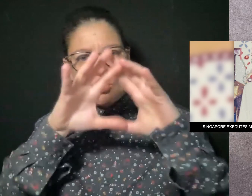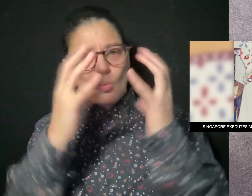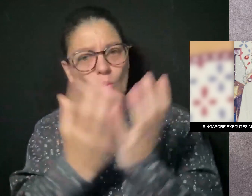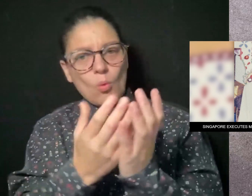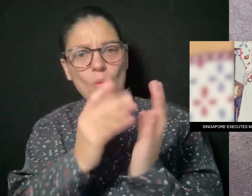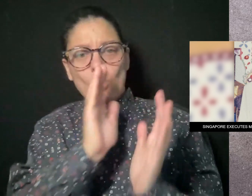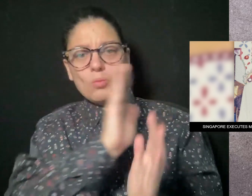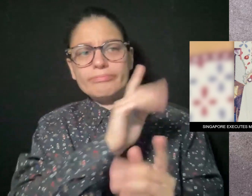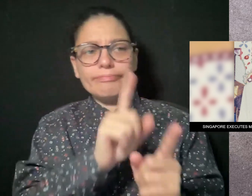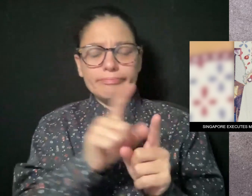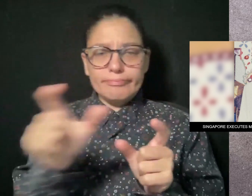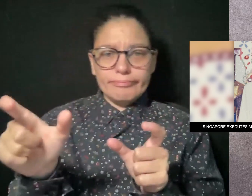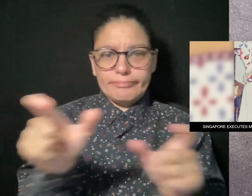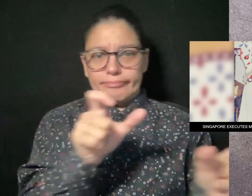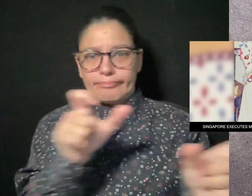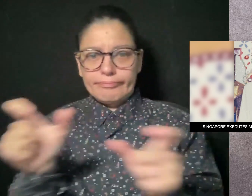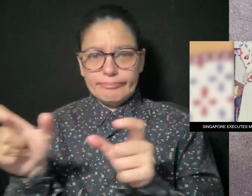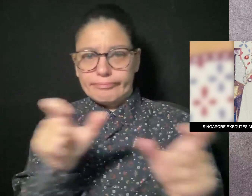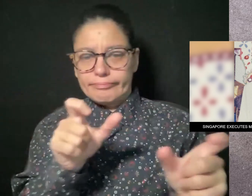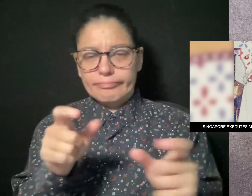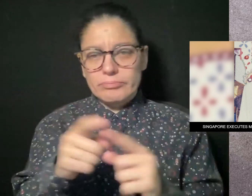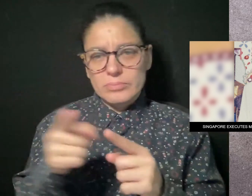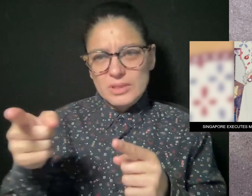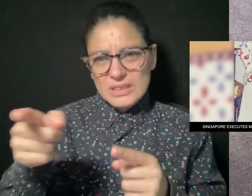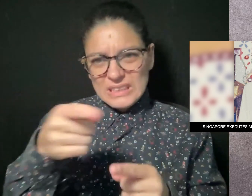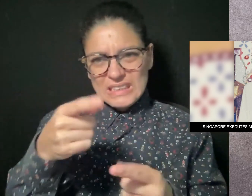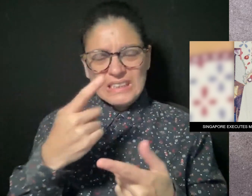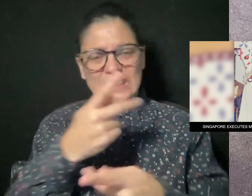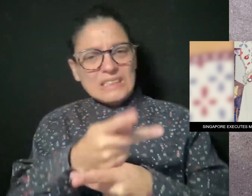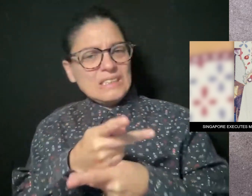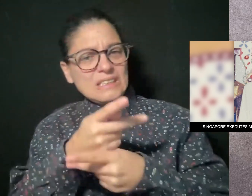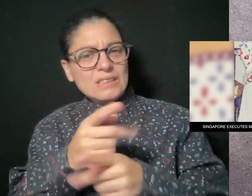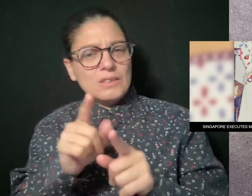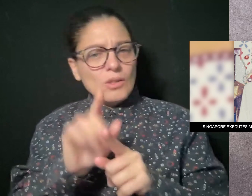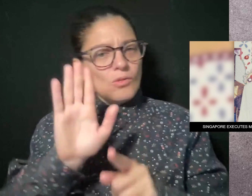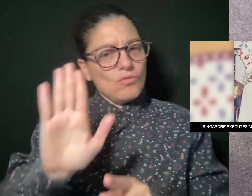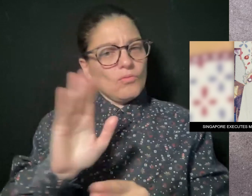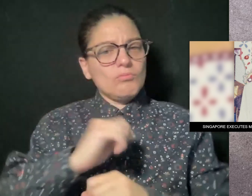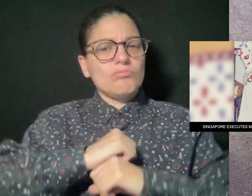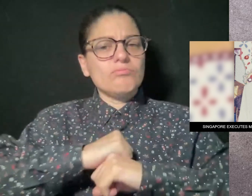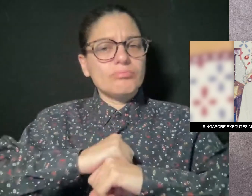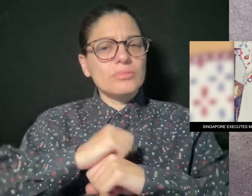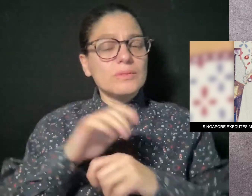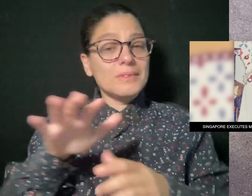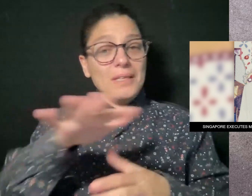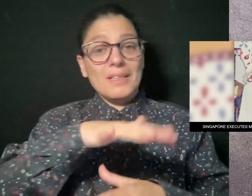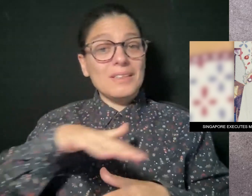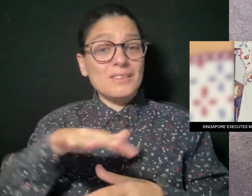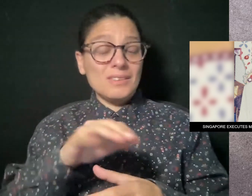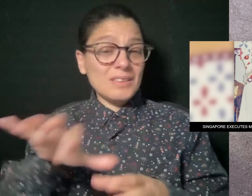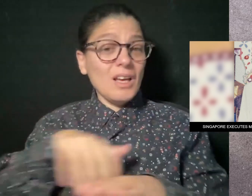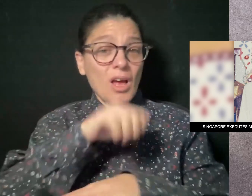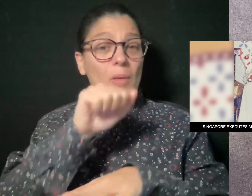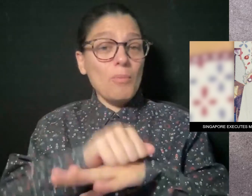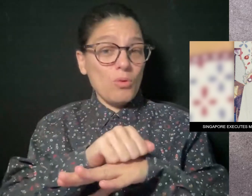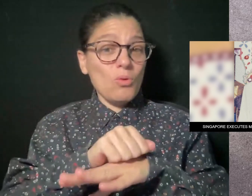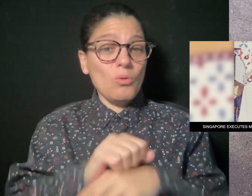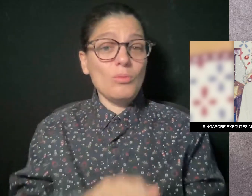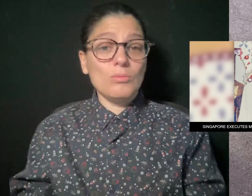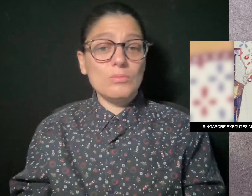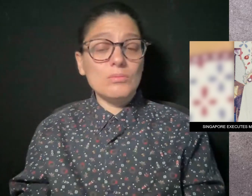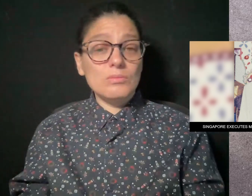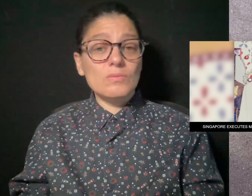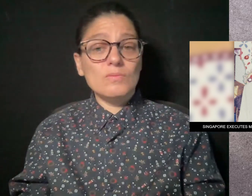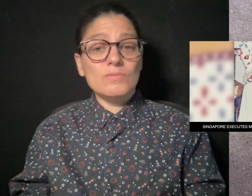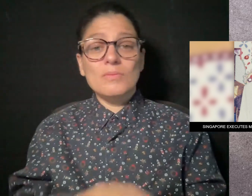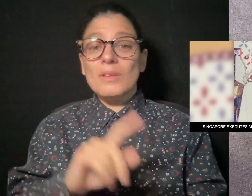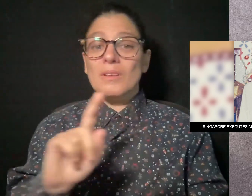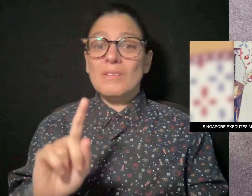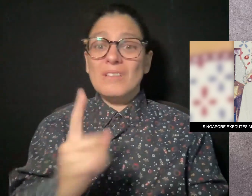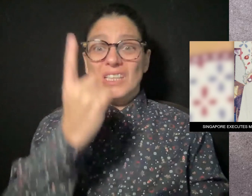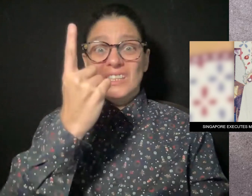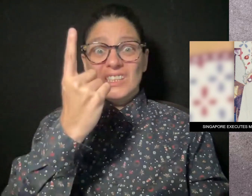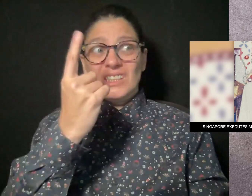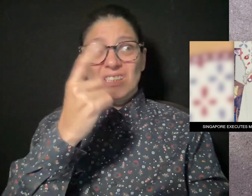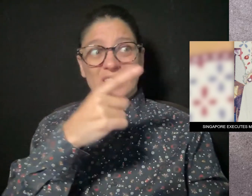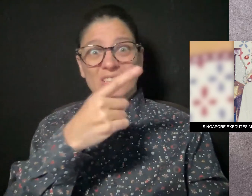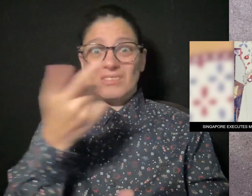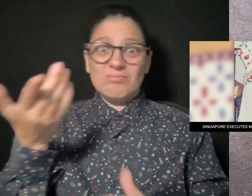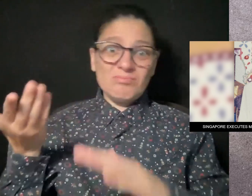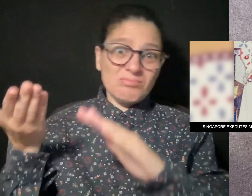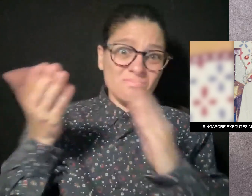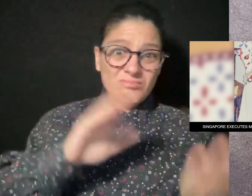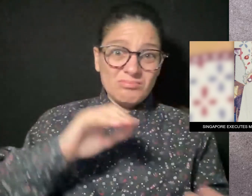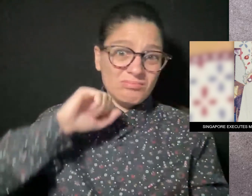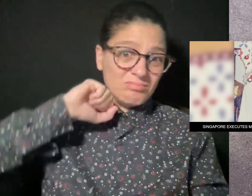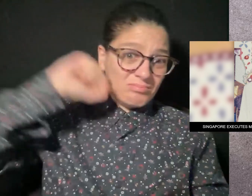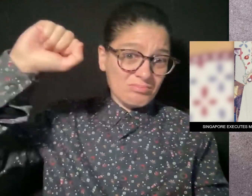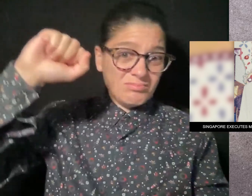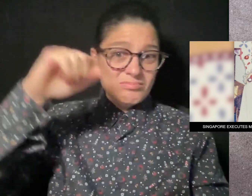strategy